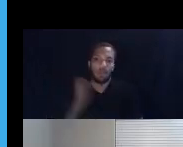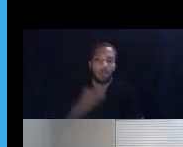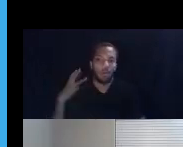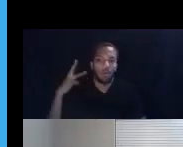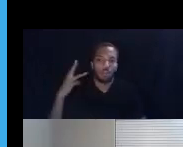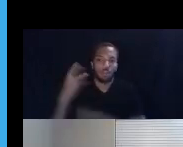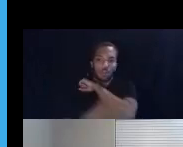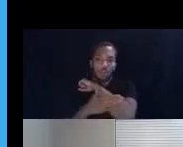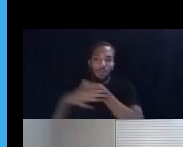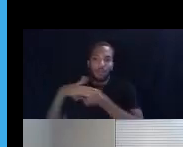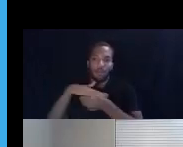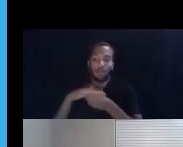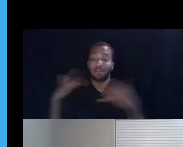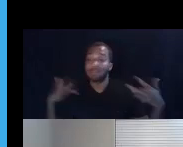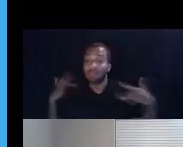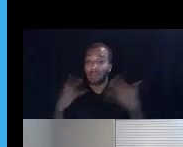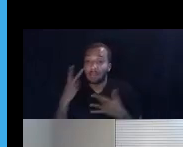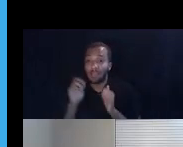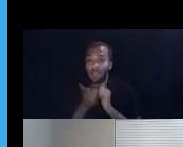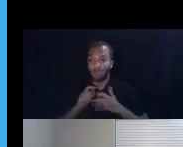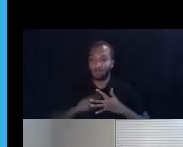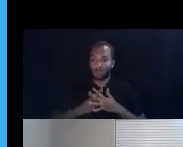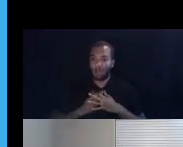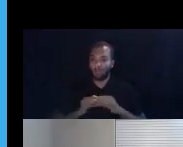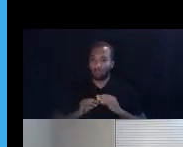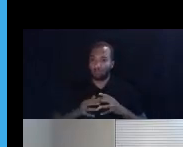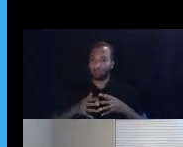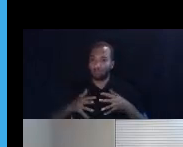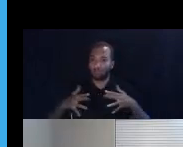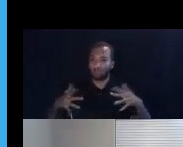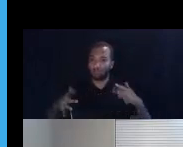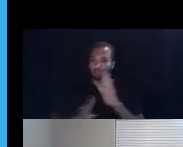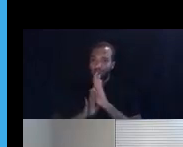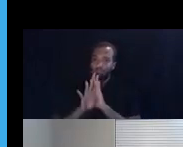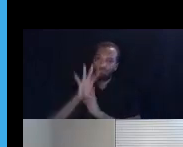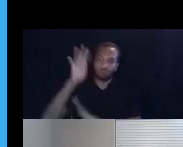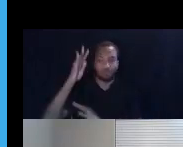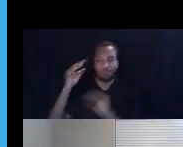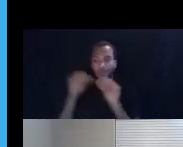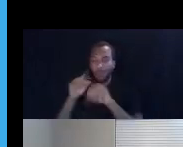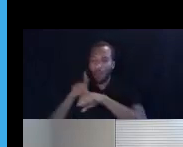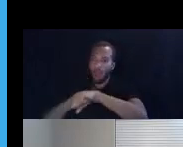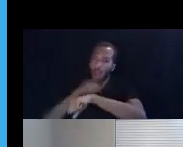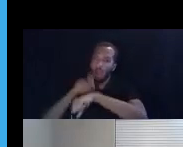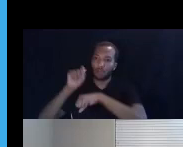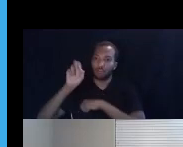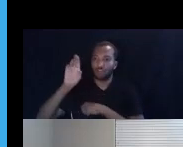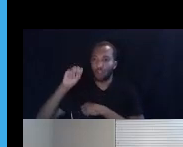to see how the work that we start with in our CHIP space often leads to bigger, longer term collaboration with our partners and investment in their work.